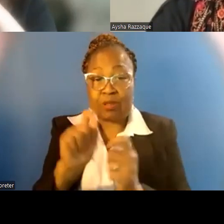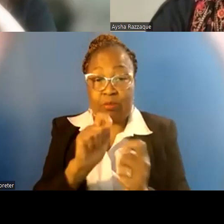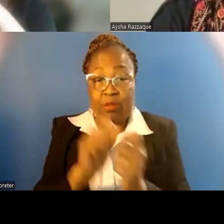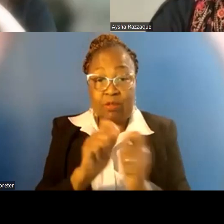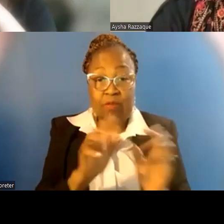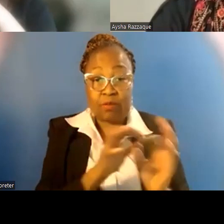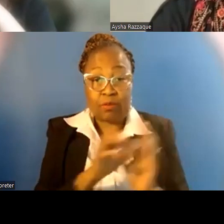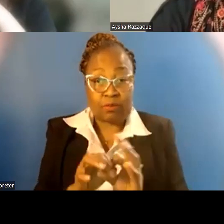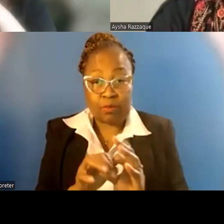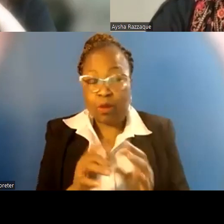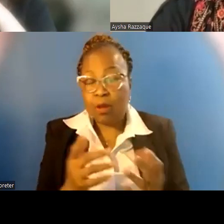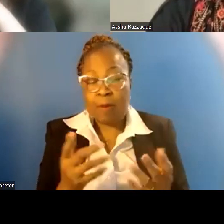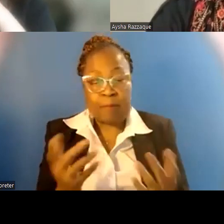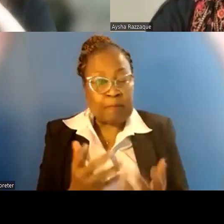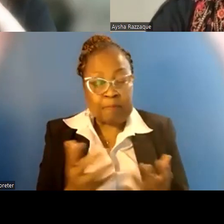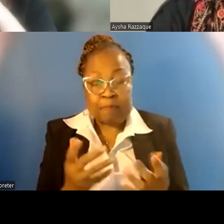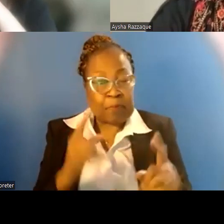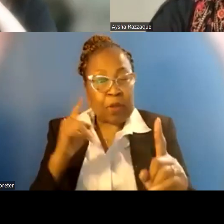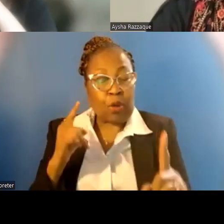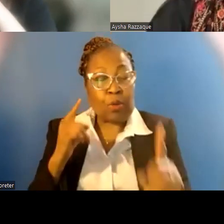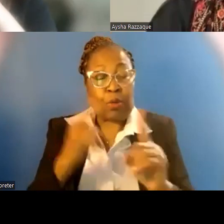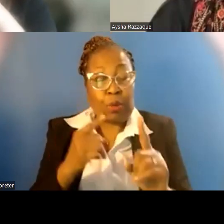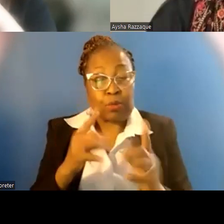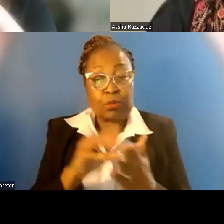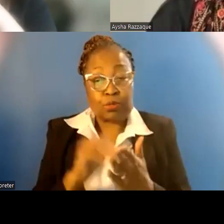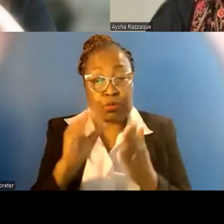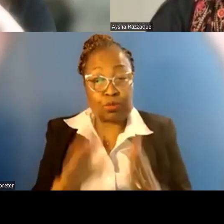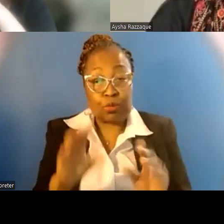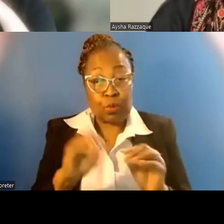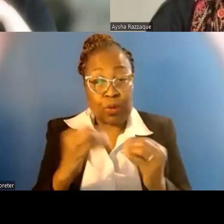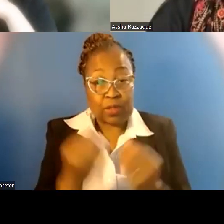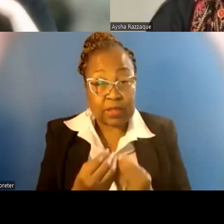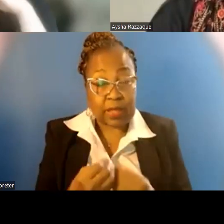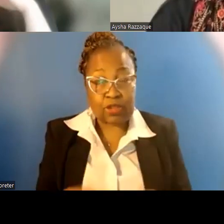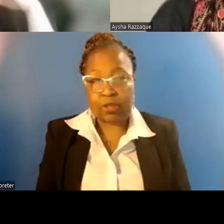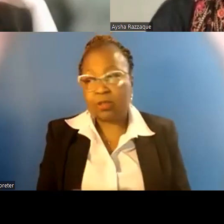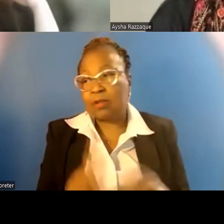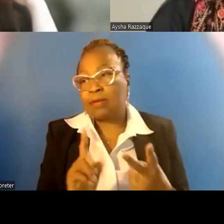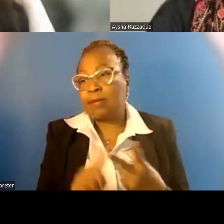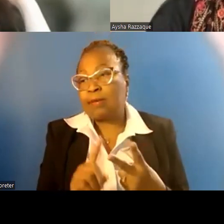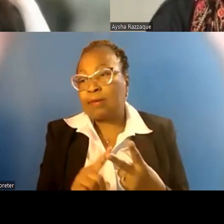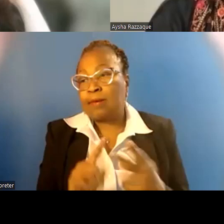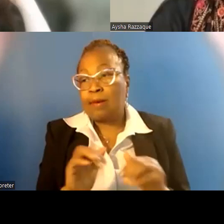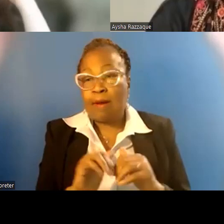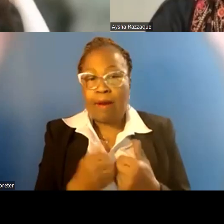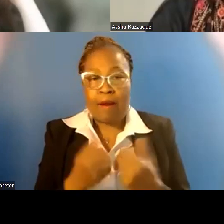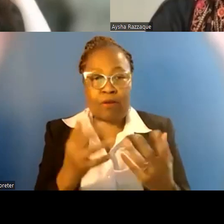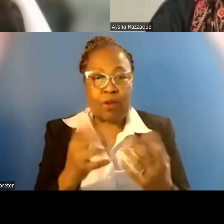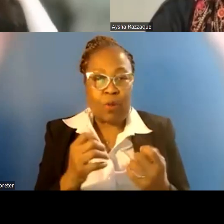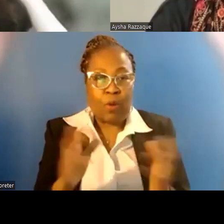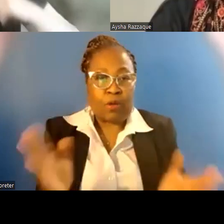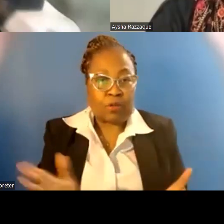what are the goals of the student organization and how do they want to promote disability identity,